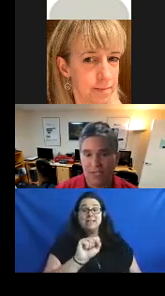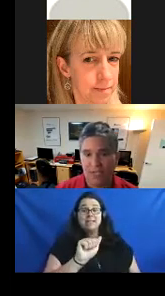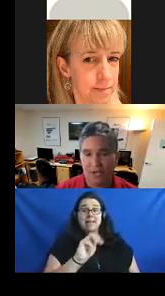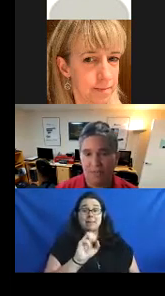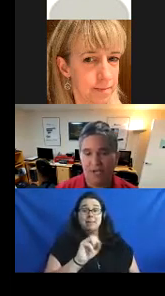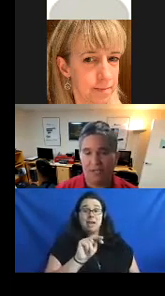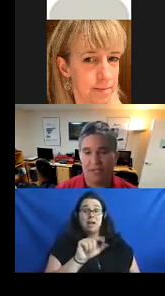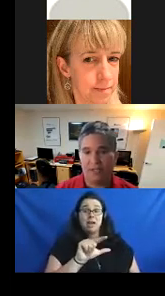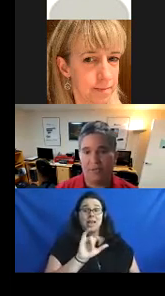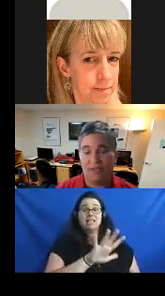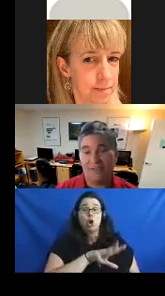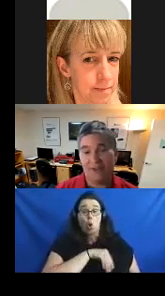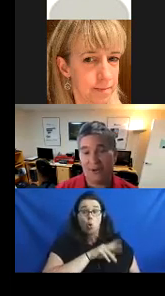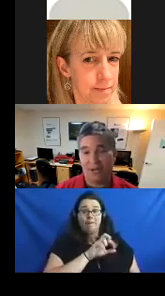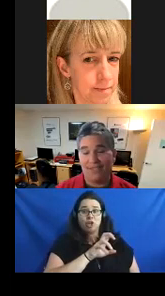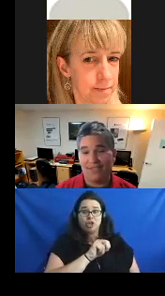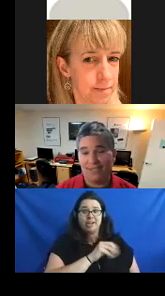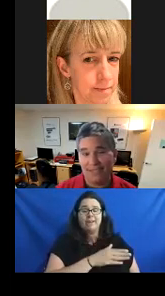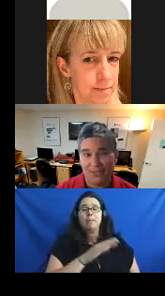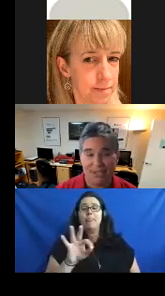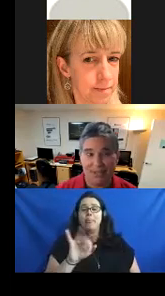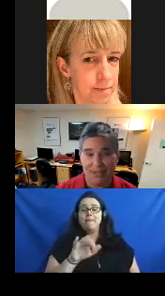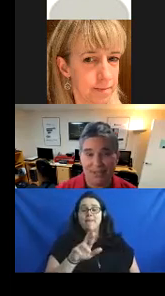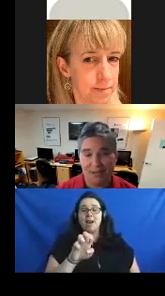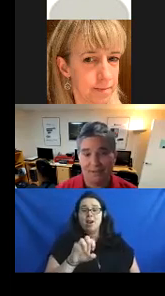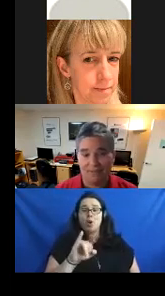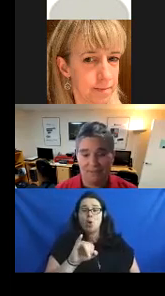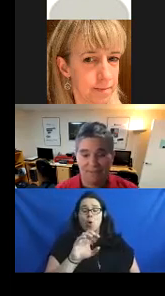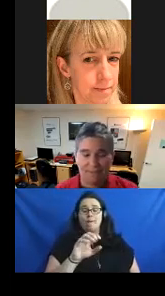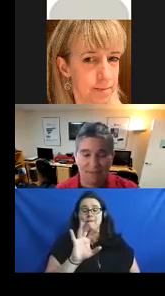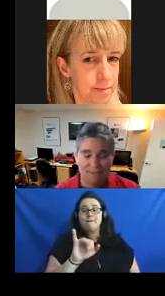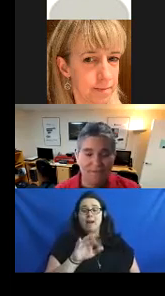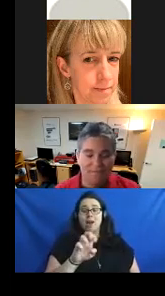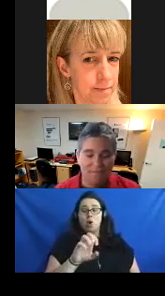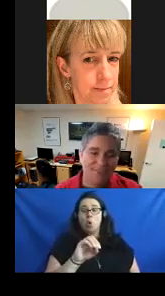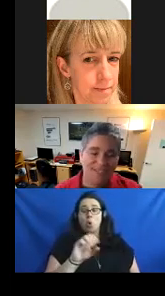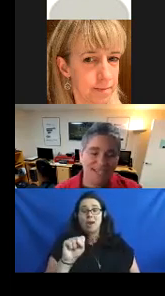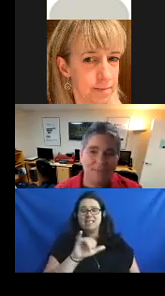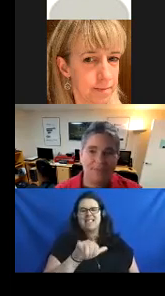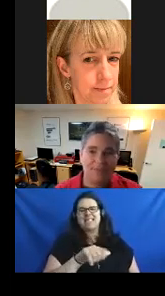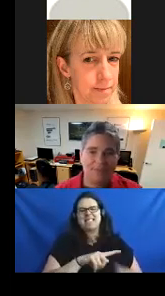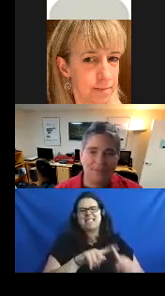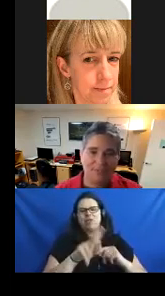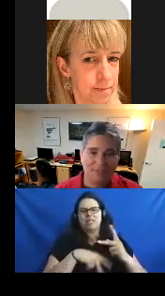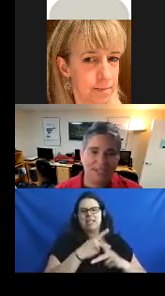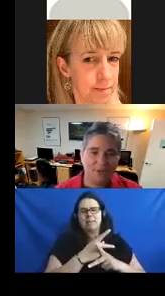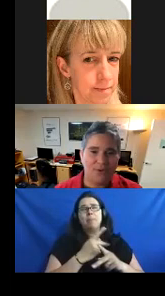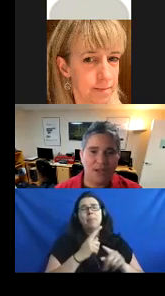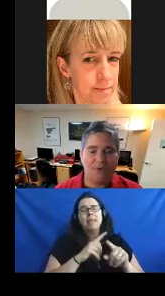FIRE OS A DIFFERENT TYPE, ALTHOUGH ITS ONLY OPERATING